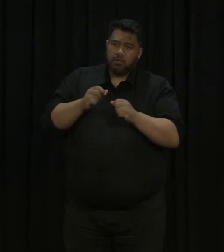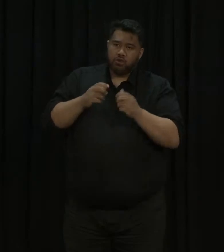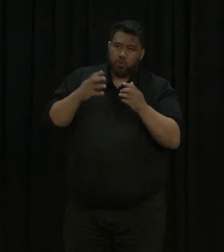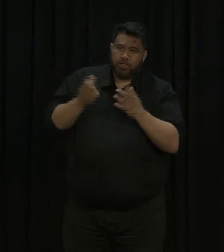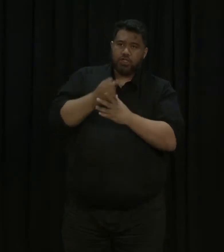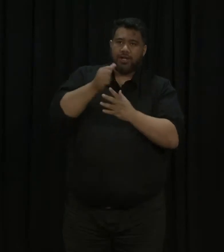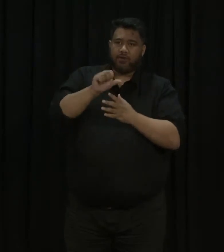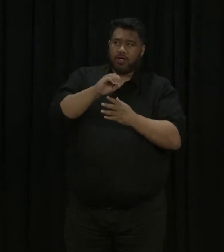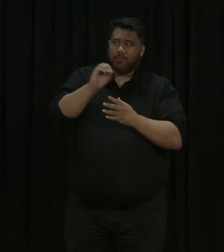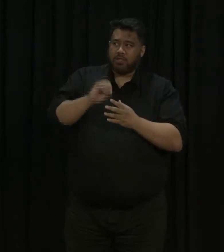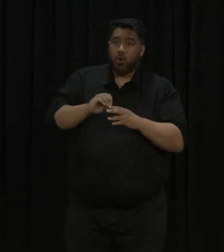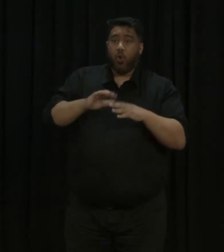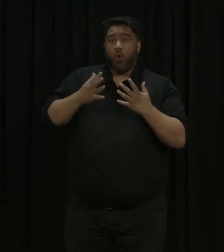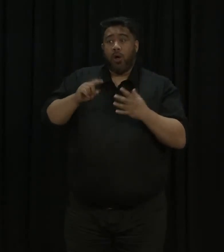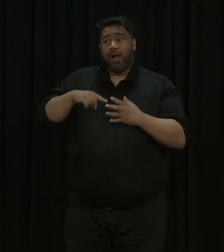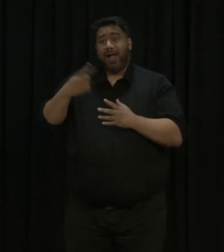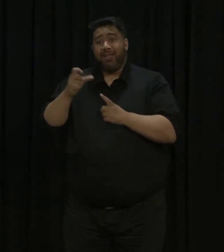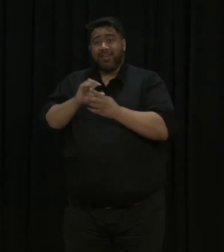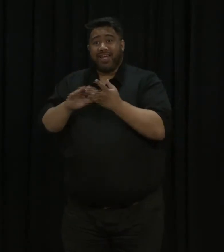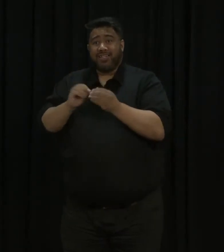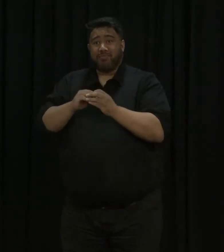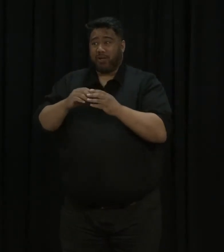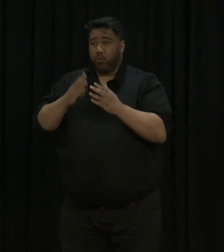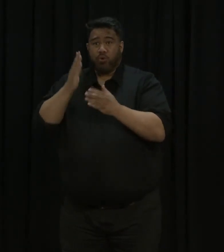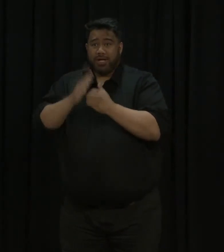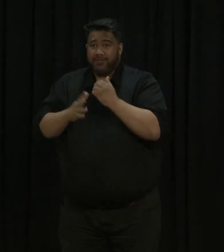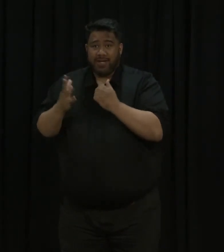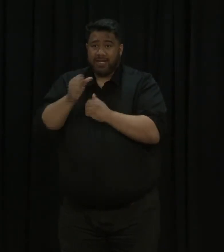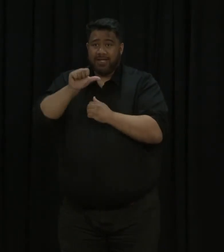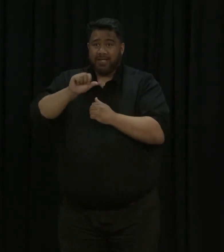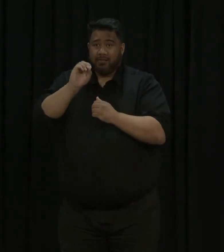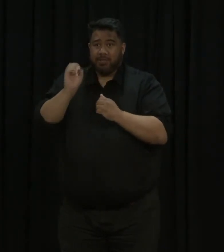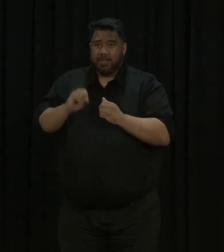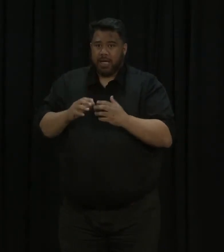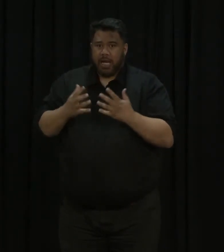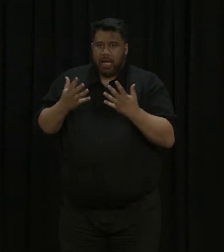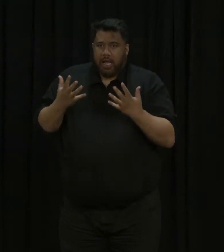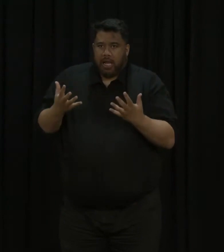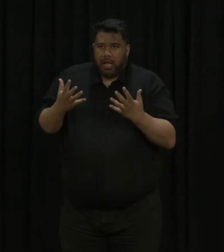like guards who are